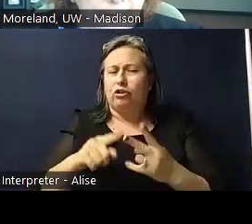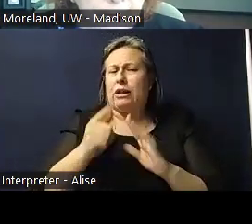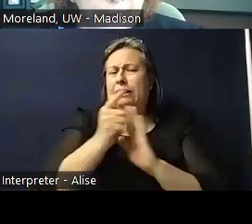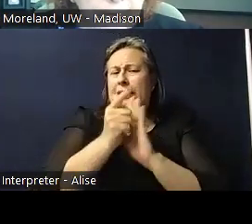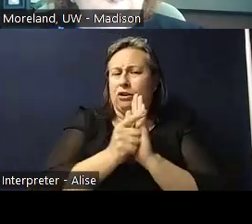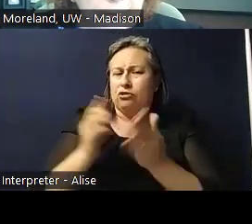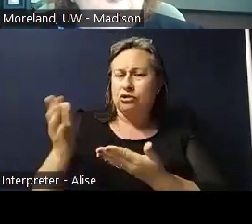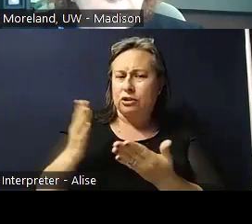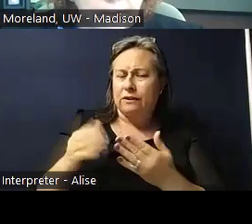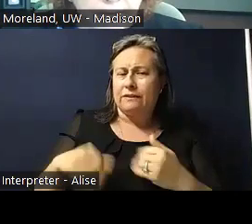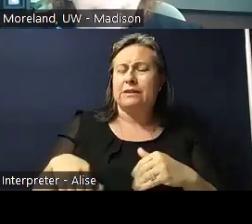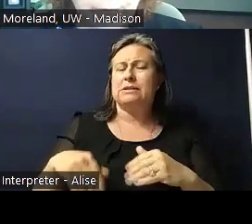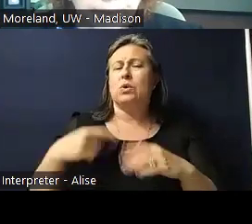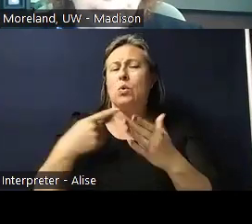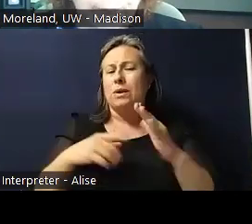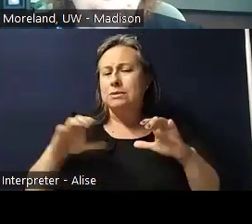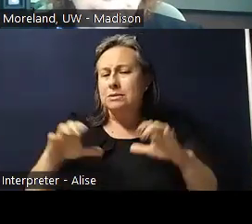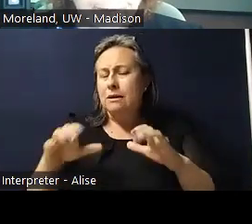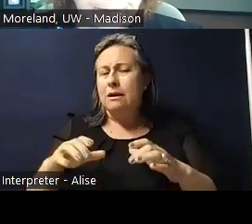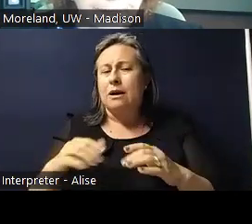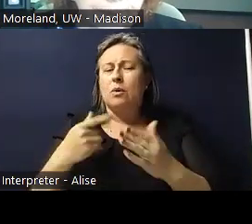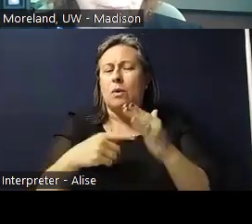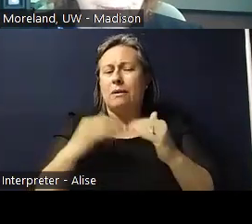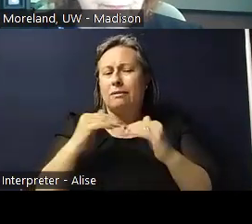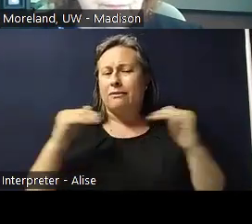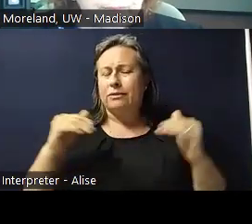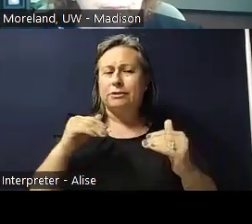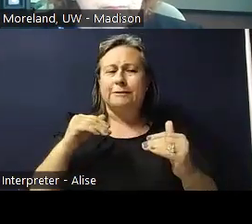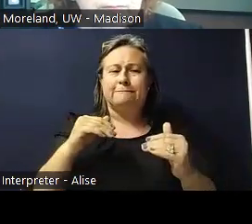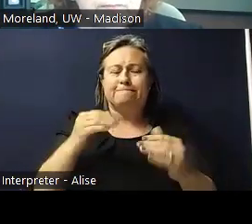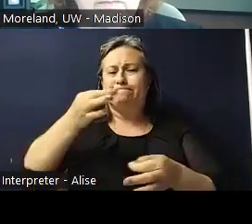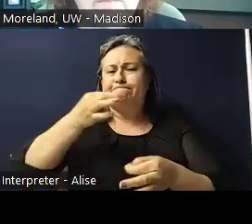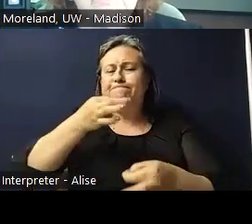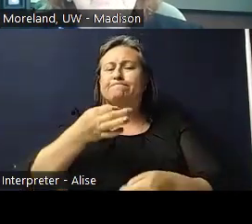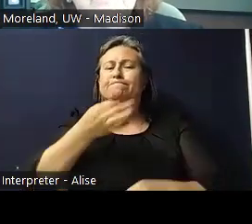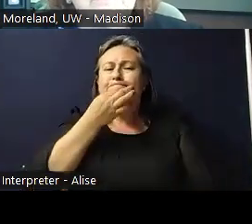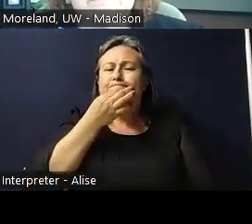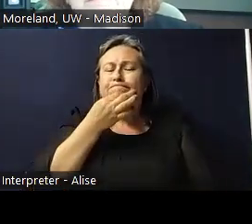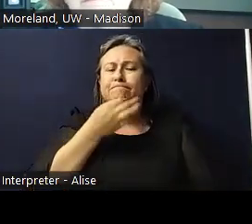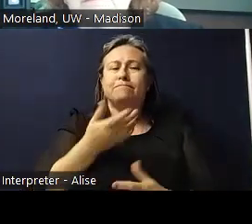What level of diligence is going to be required around that? And that may be part of the risk assessment.